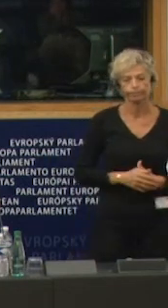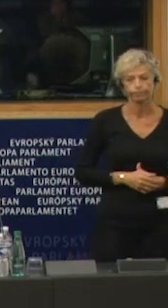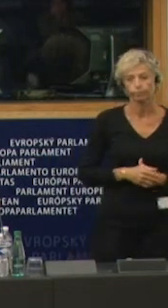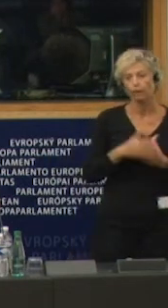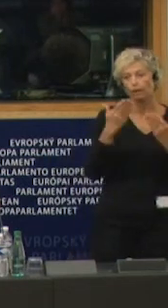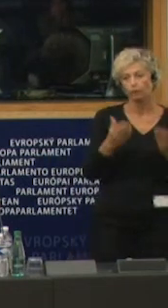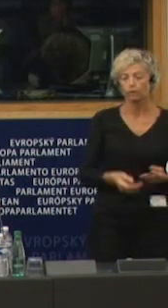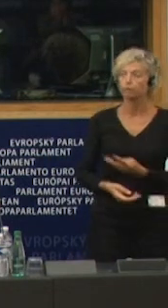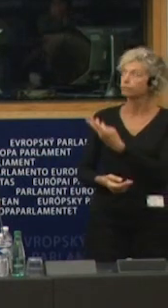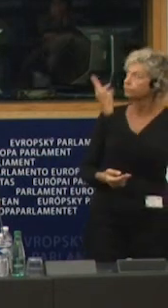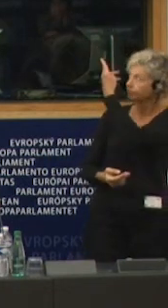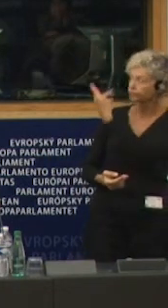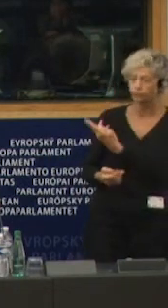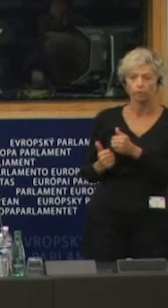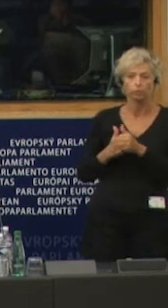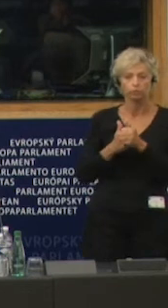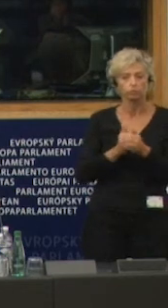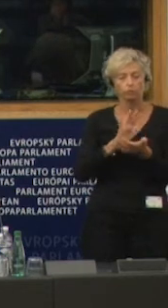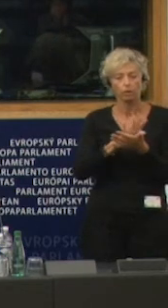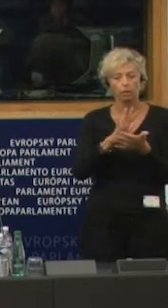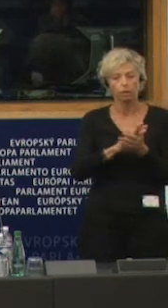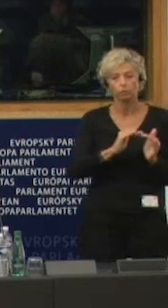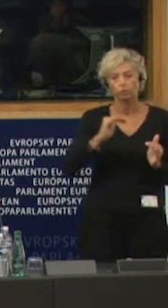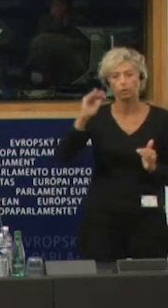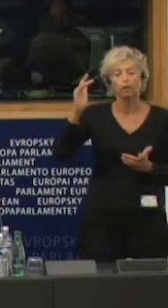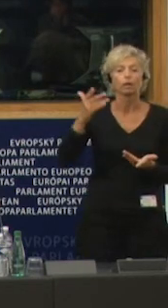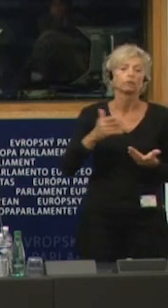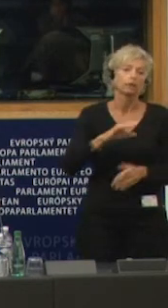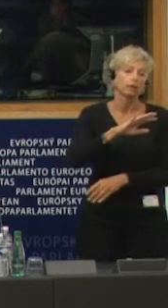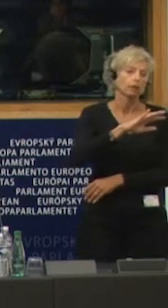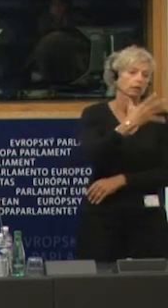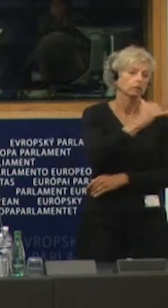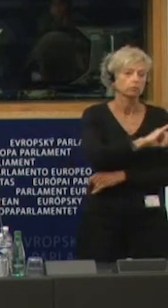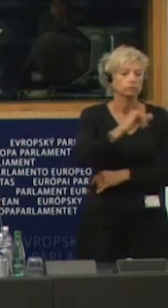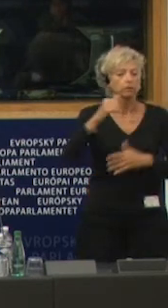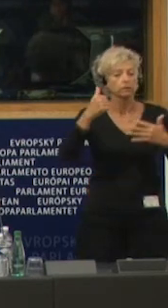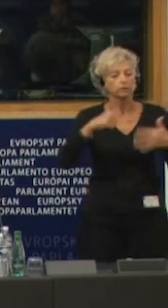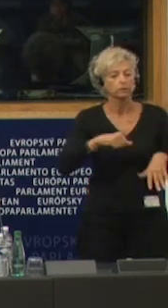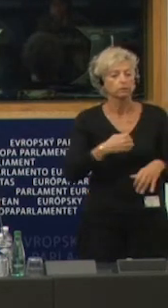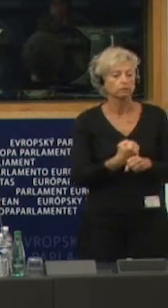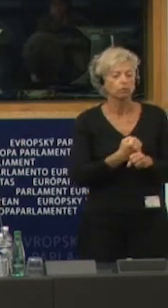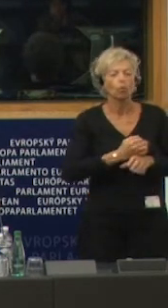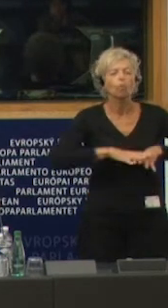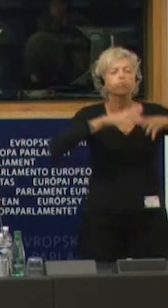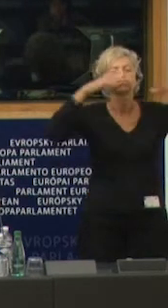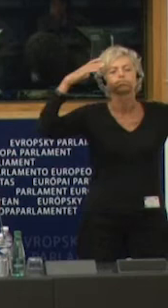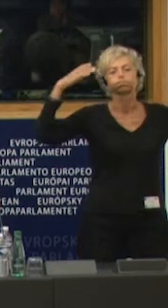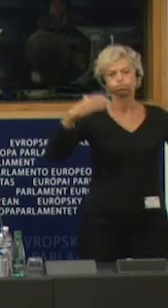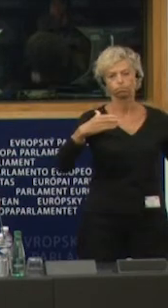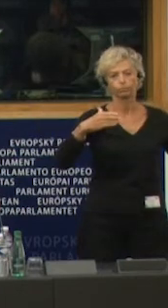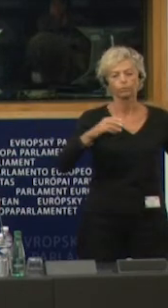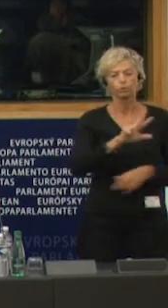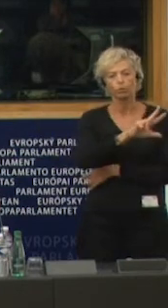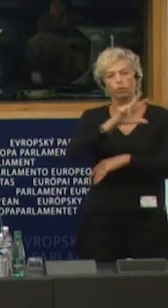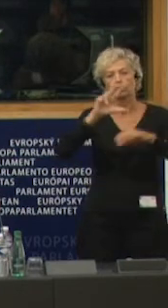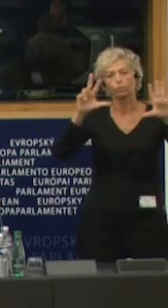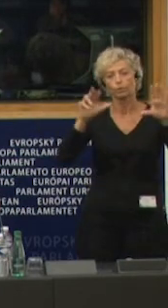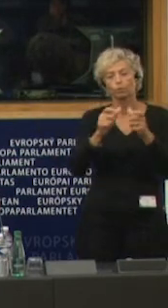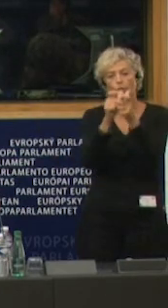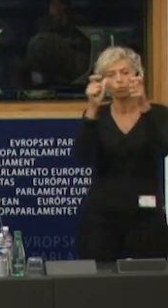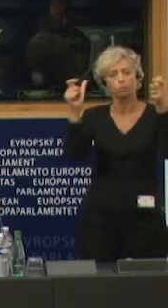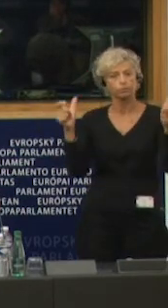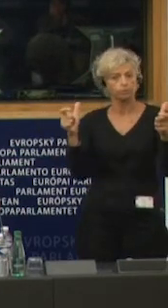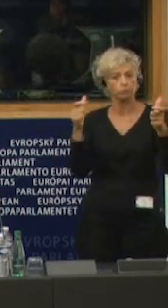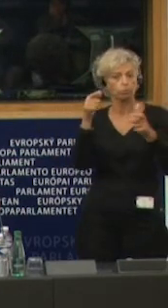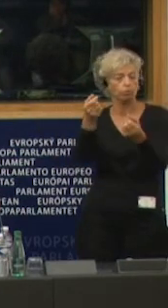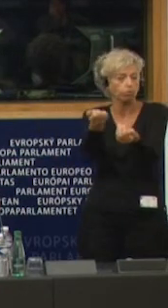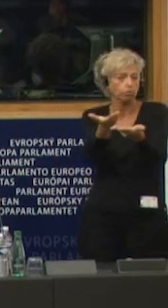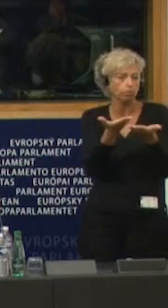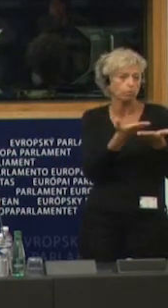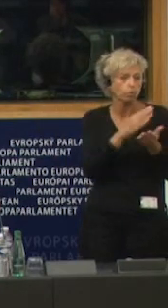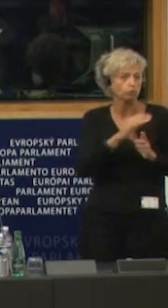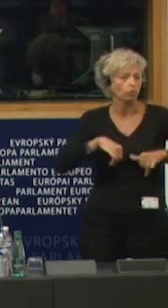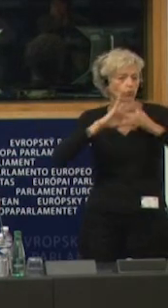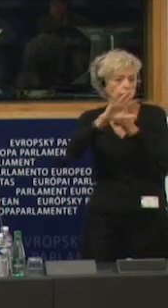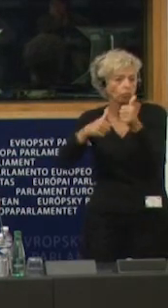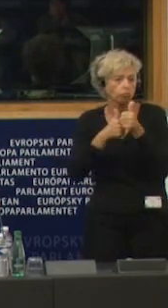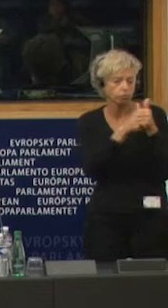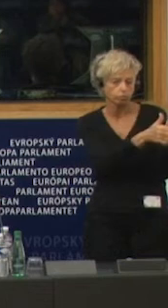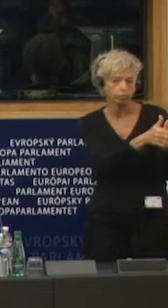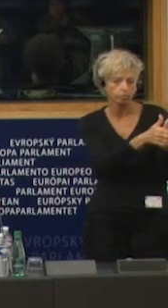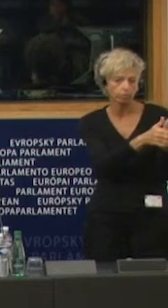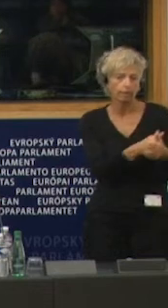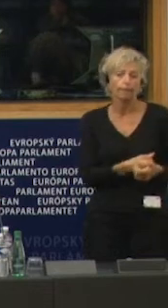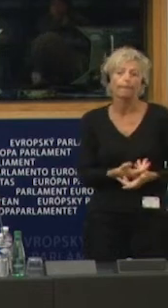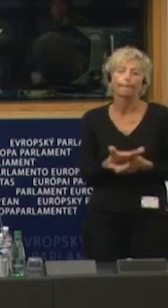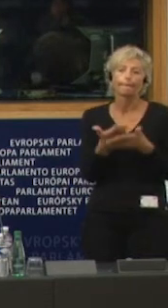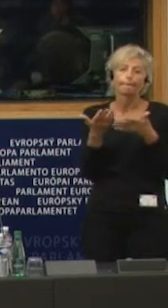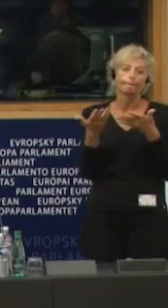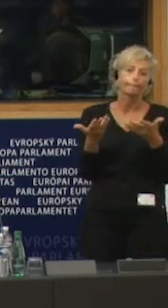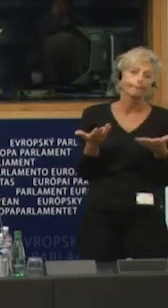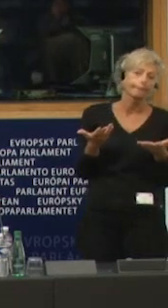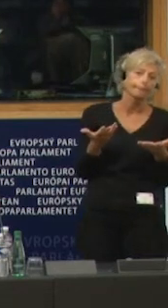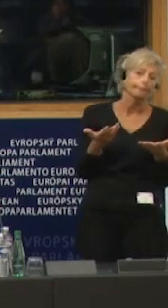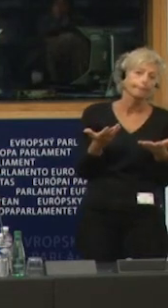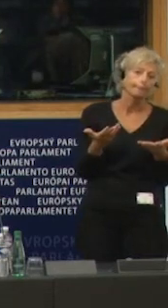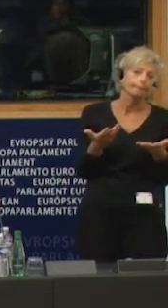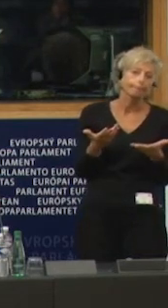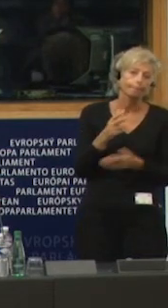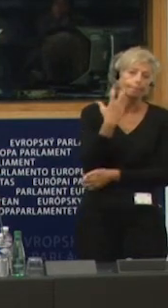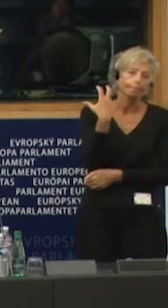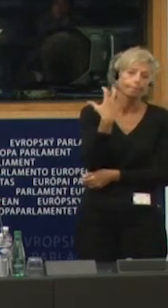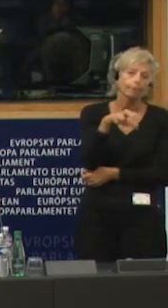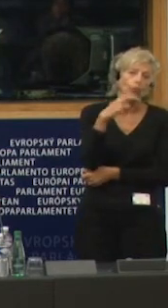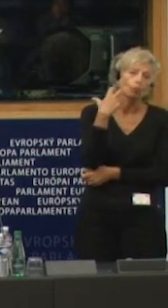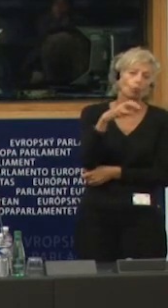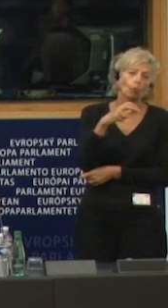on vocational orientation. Motivating young people. The program focuses on the strengths and wishes and desires.